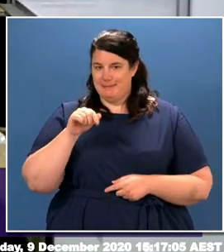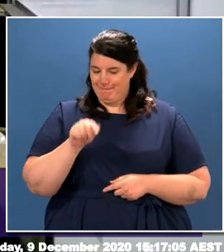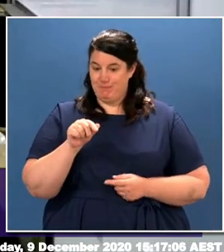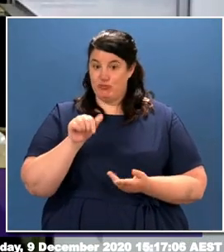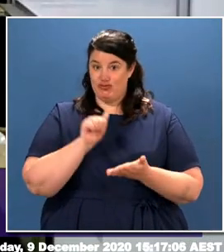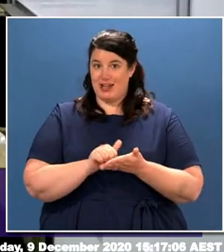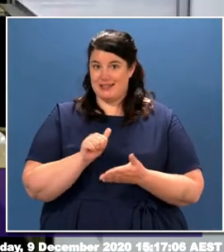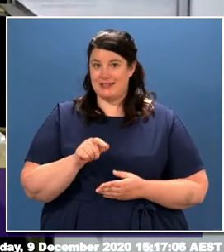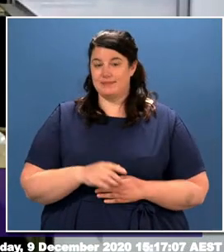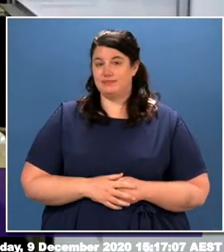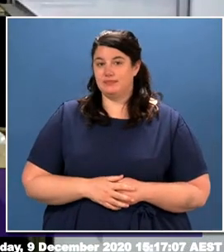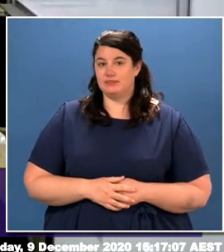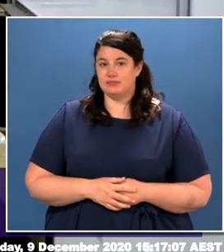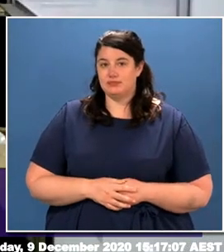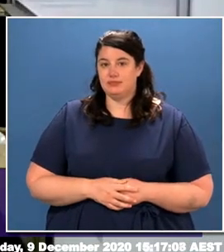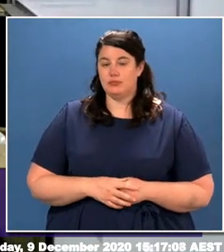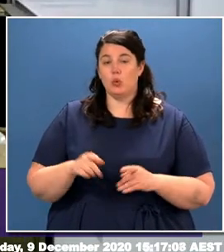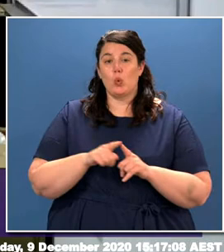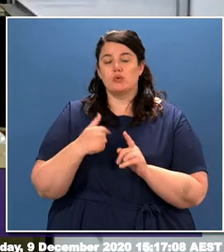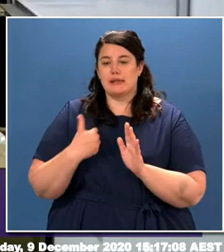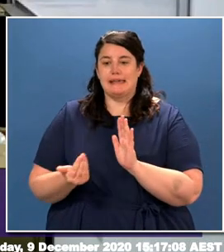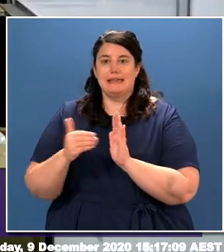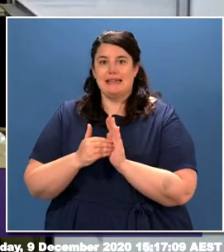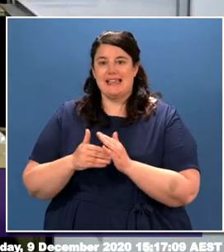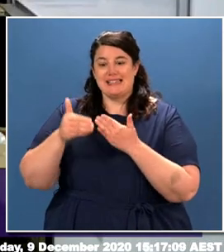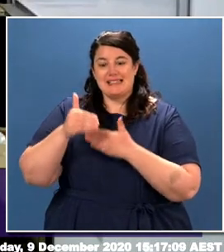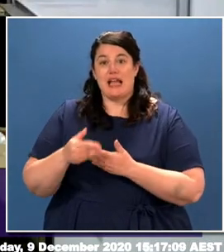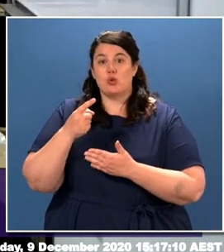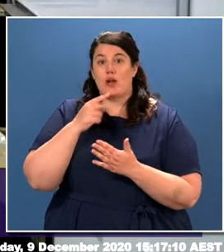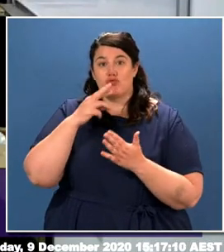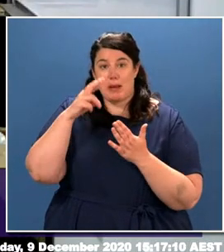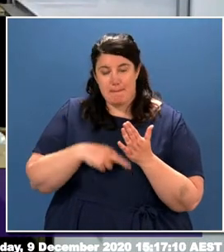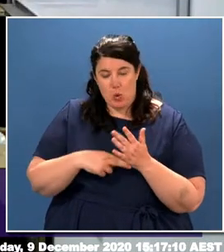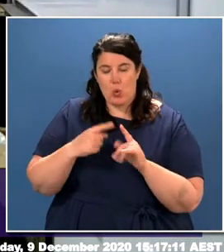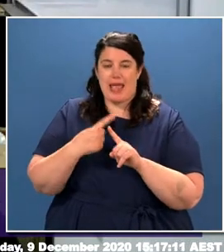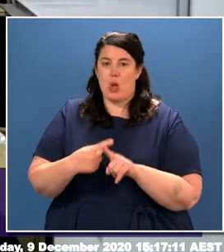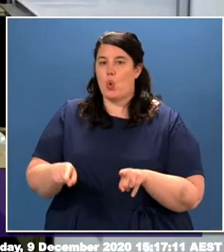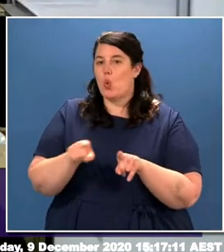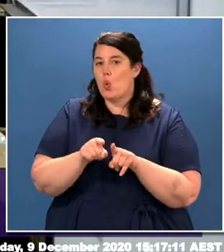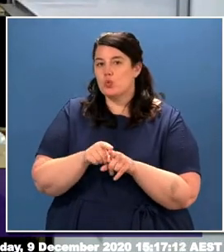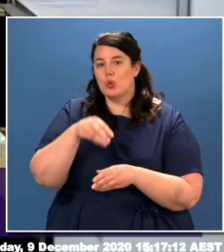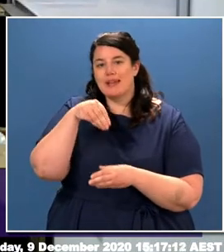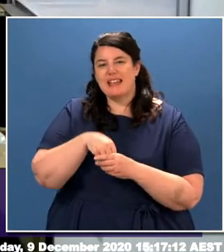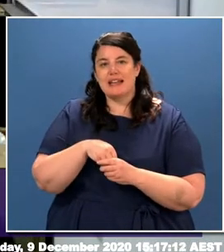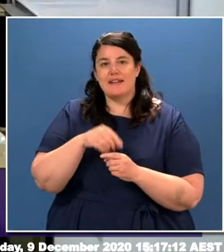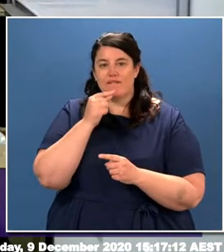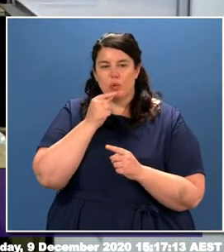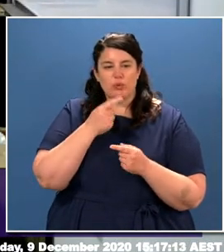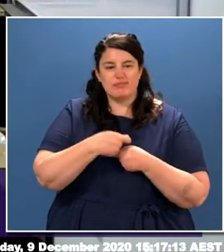Correct, and it's also articulated in the stage one report, and also a couple of publications as well.